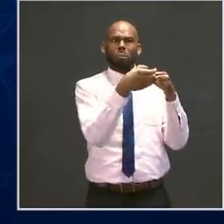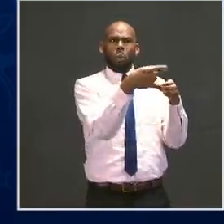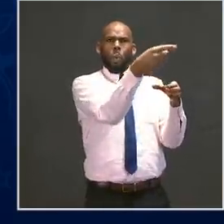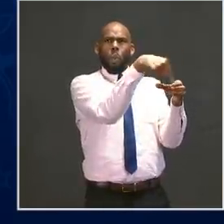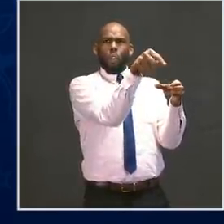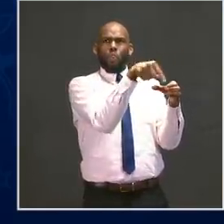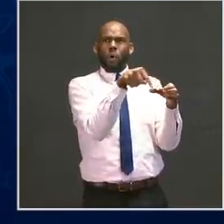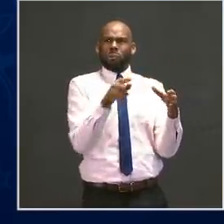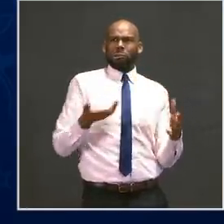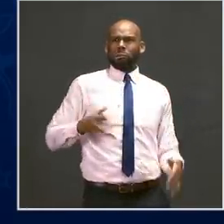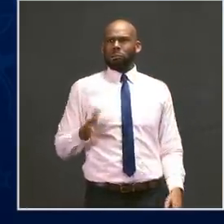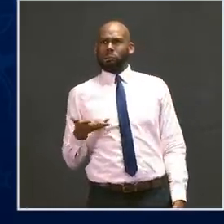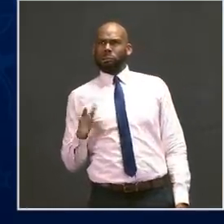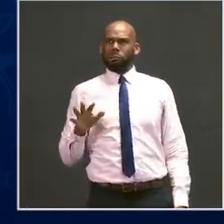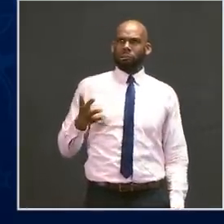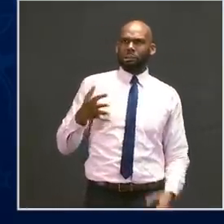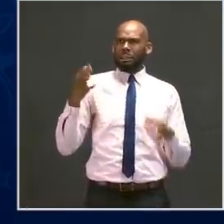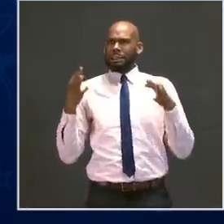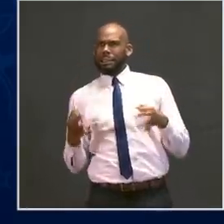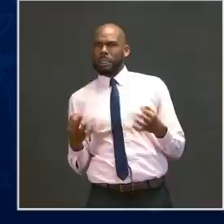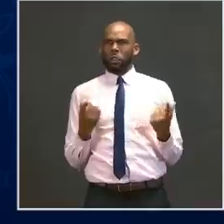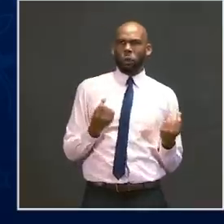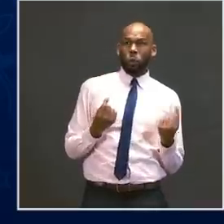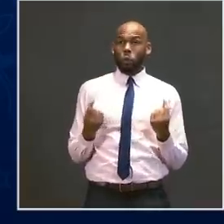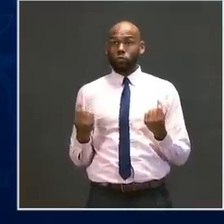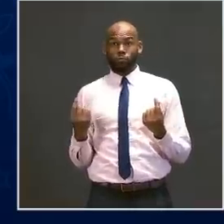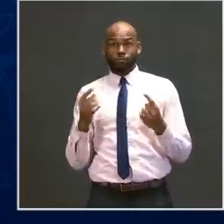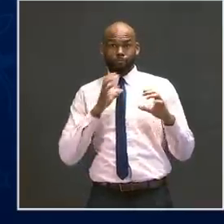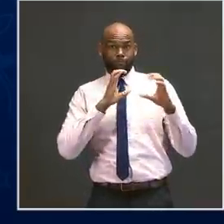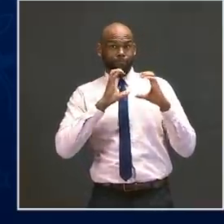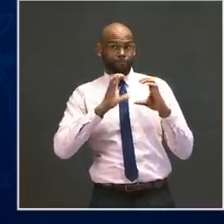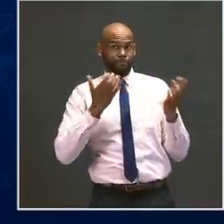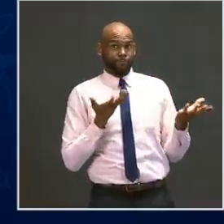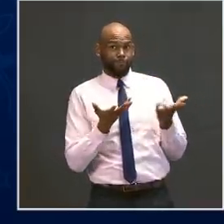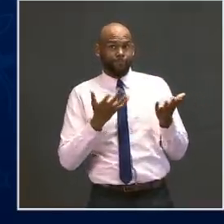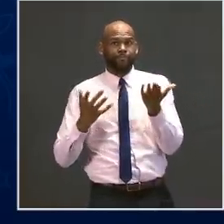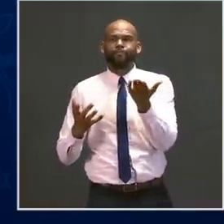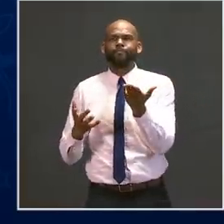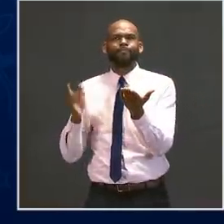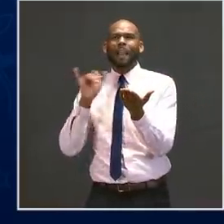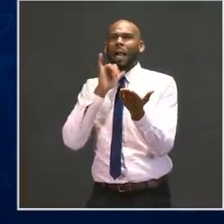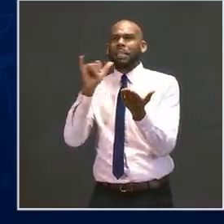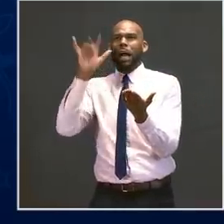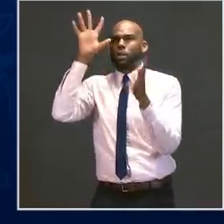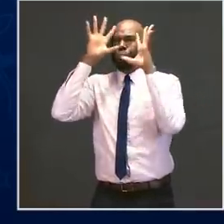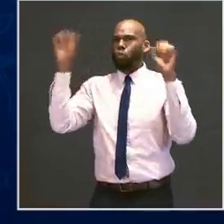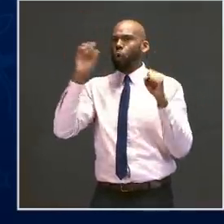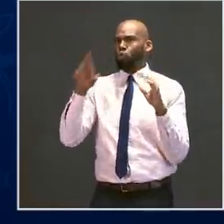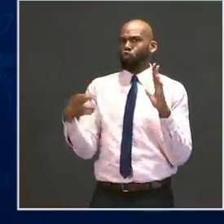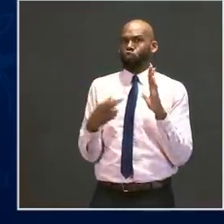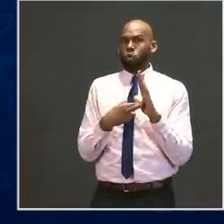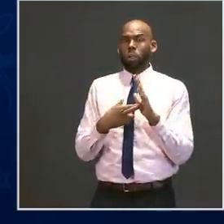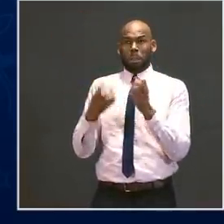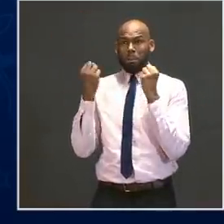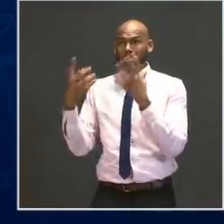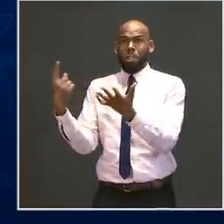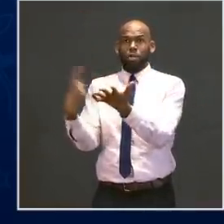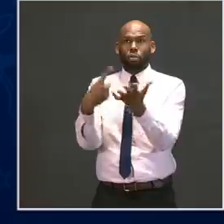about where they stand on their vote? Ms. Psaki: That's not the role he's playing. He certainly has had a number of discussions with Democrats and Republicans